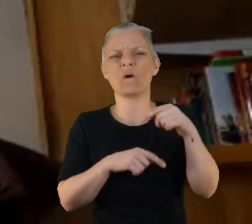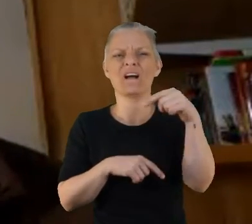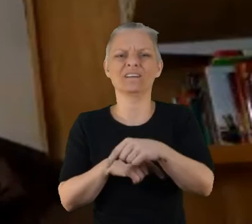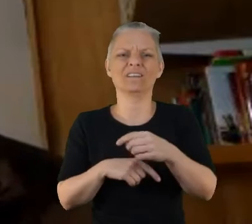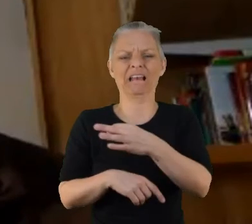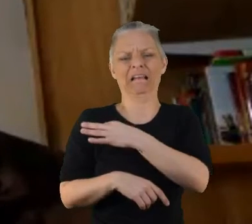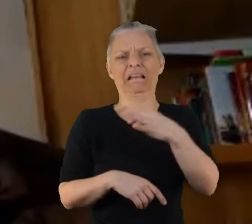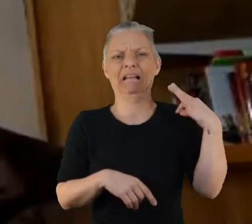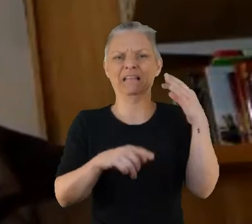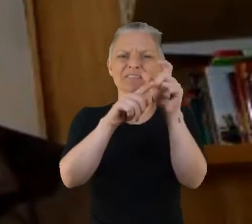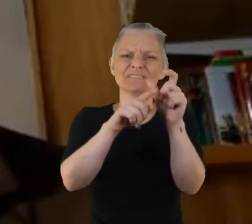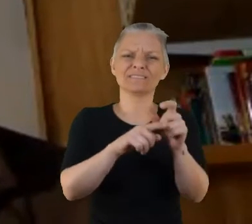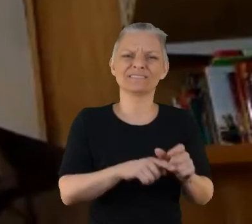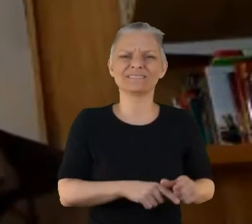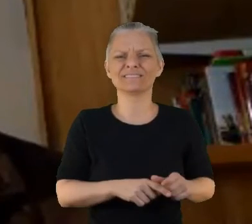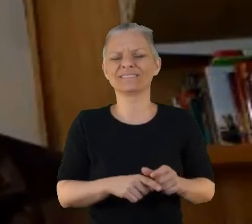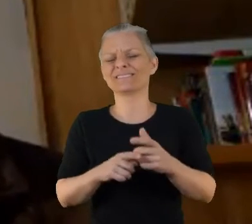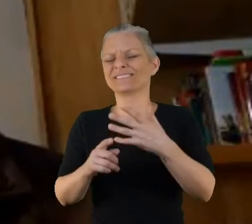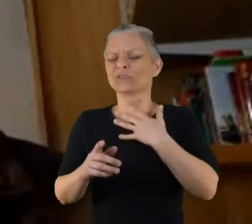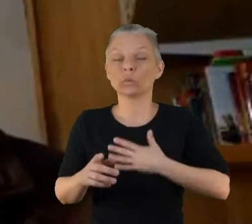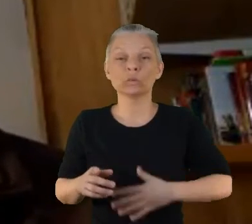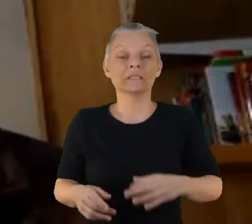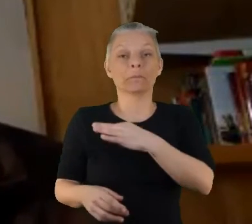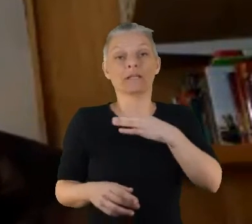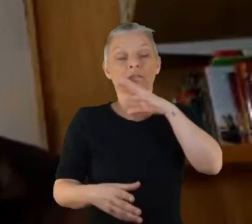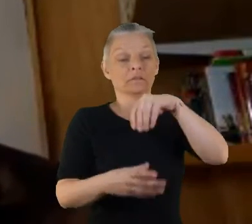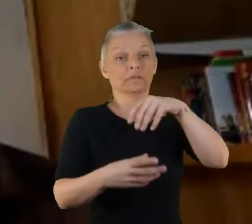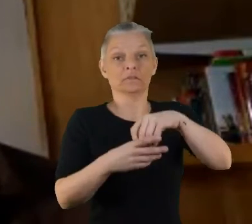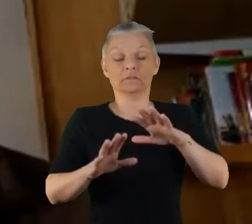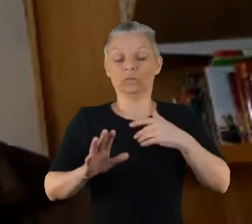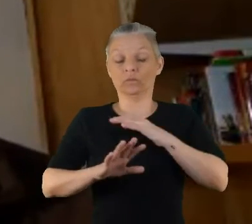to avoid the use of clinical terminology at all costs because we’re not creating